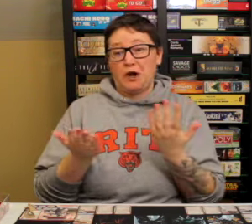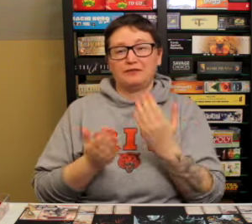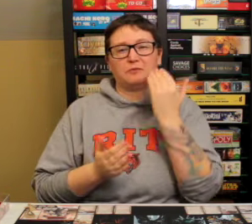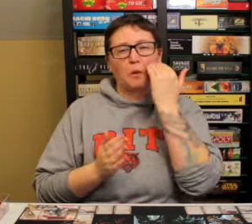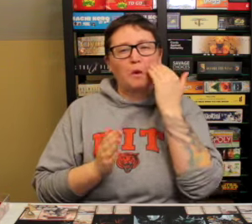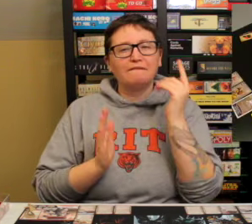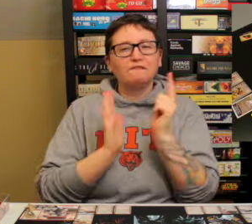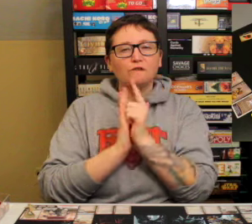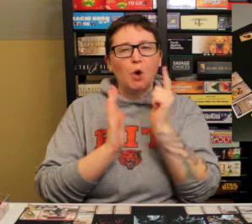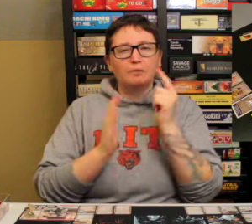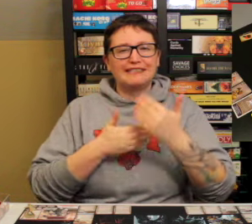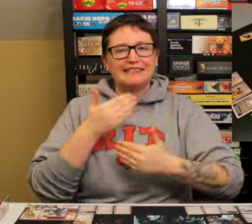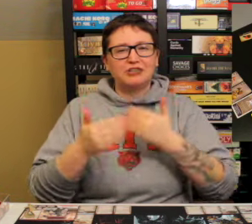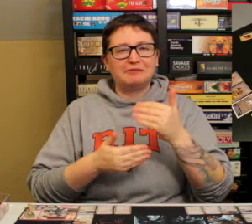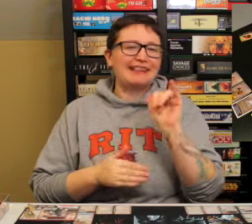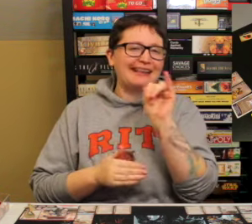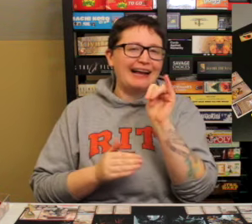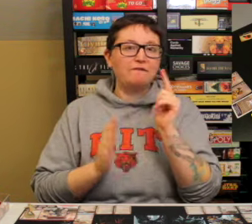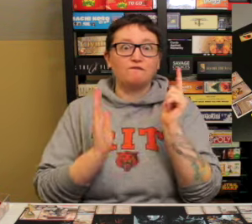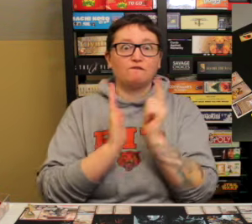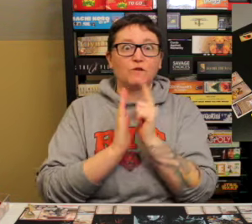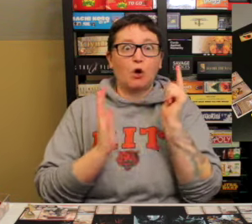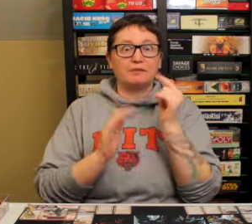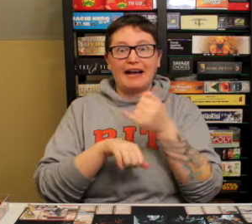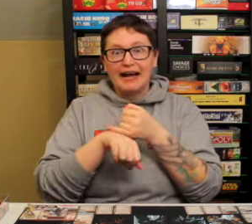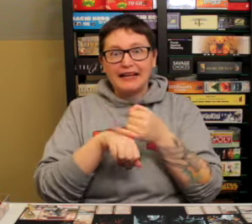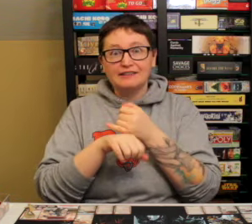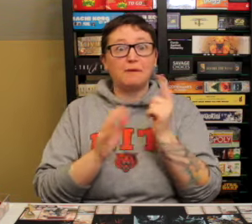Examples of that would be games like The Forbidden series.